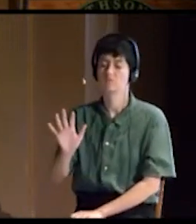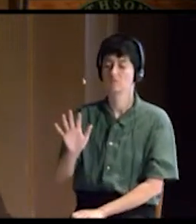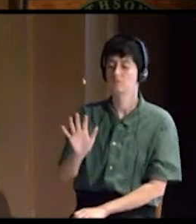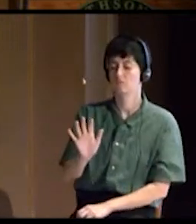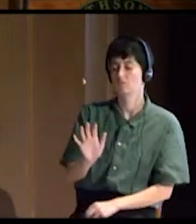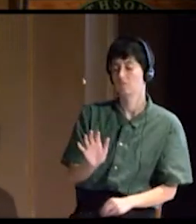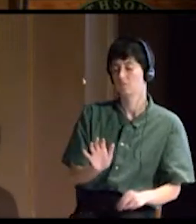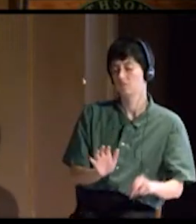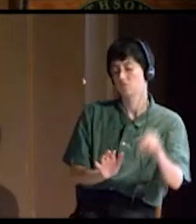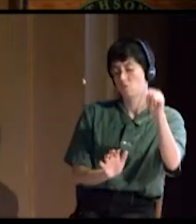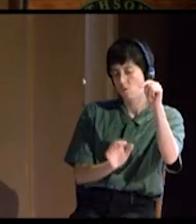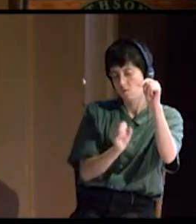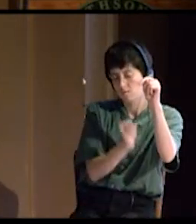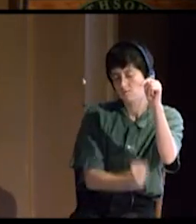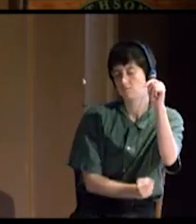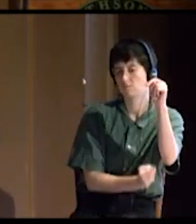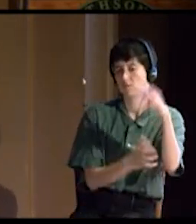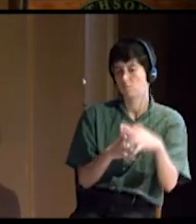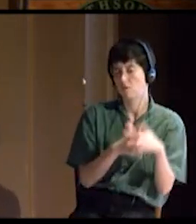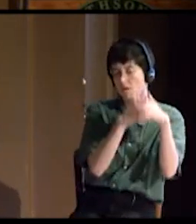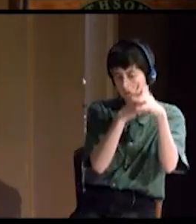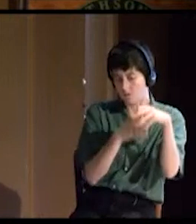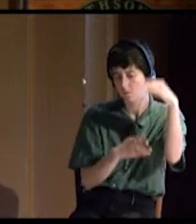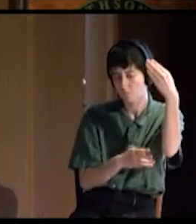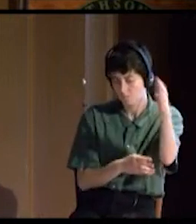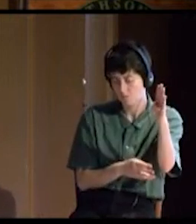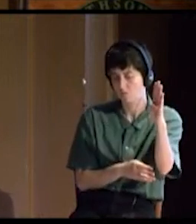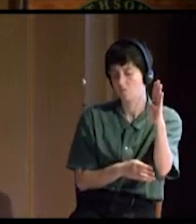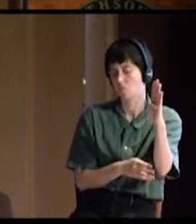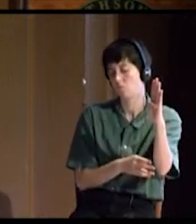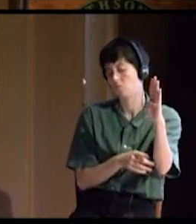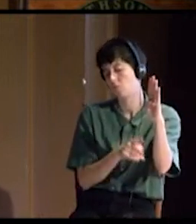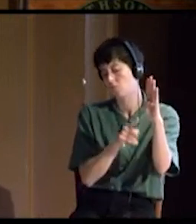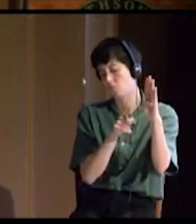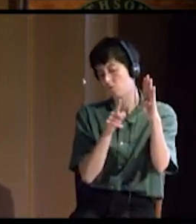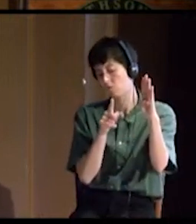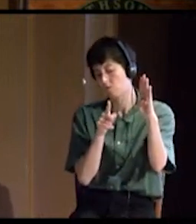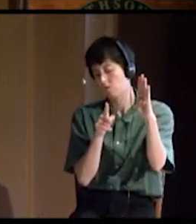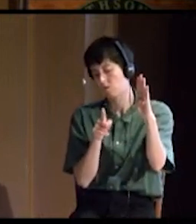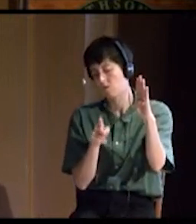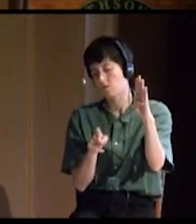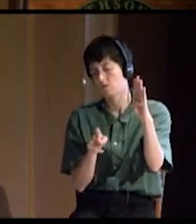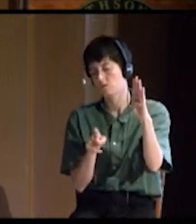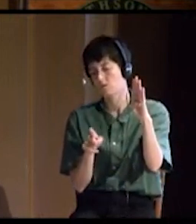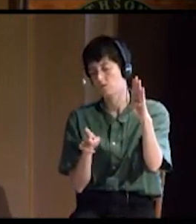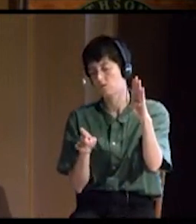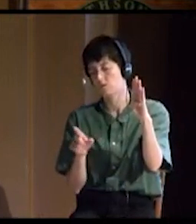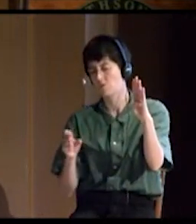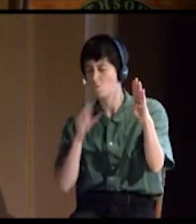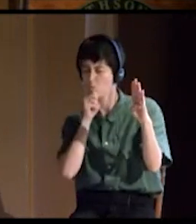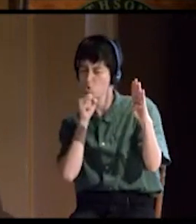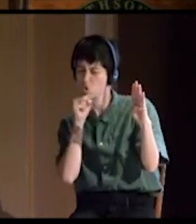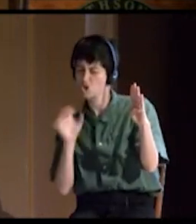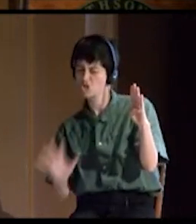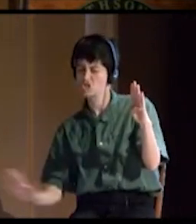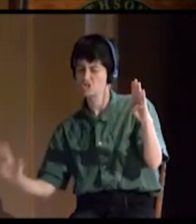and also in Southeast Asia, shown in orange, that large lower clade. This is another rare occurrence given